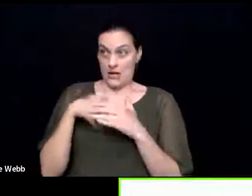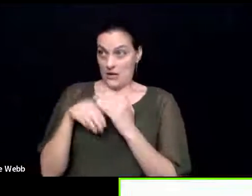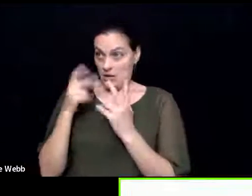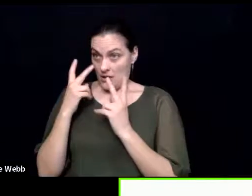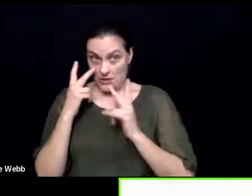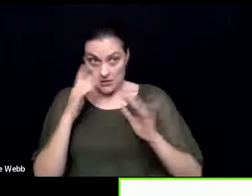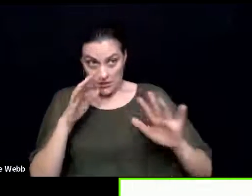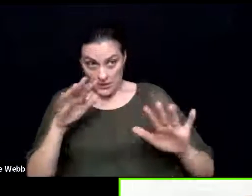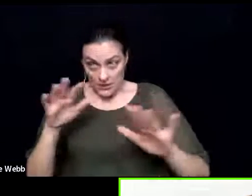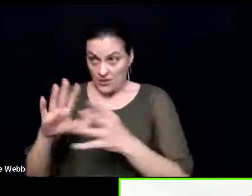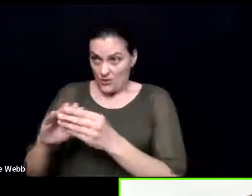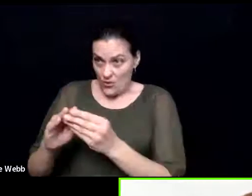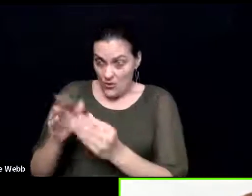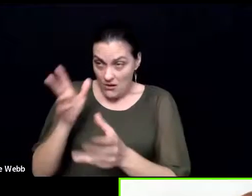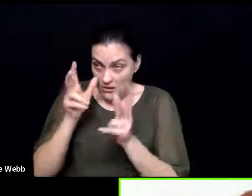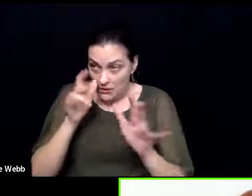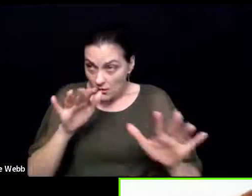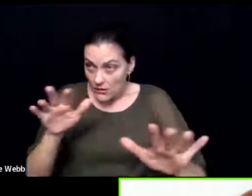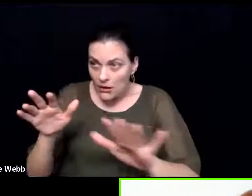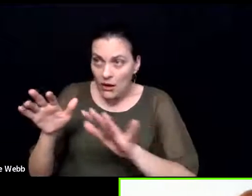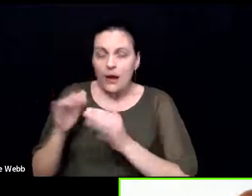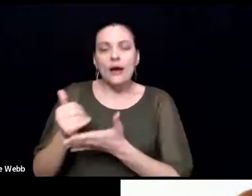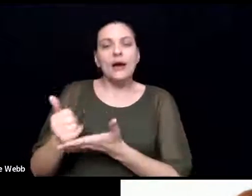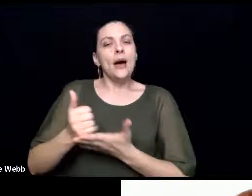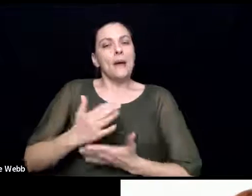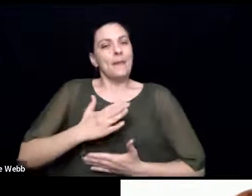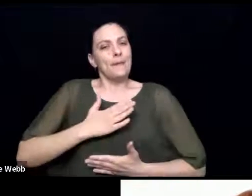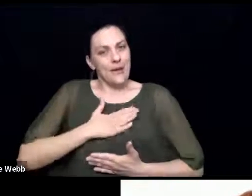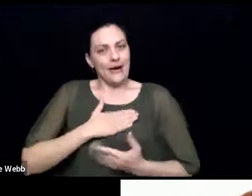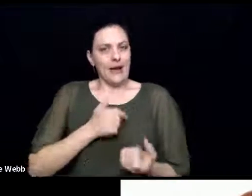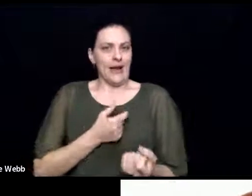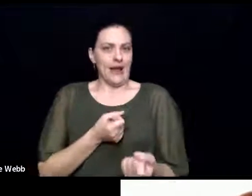And so, you know, I think it is really helpful for us to start thinking about